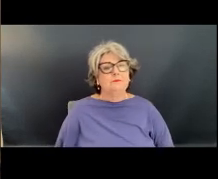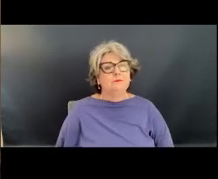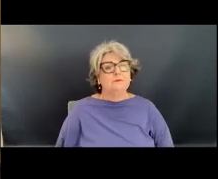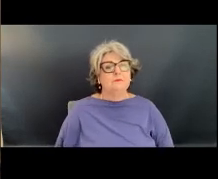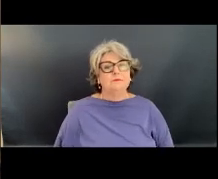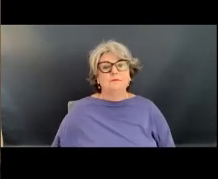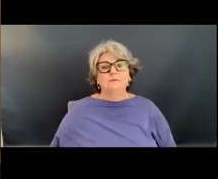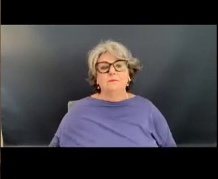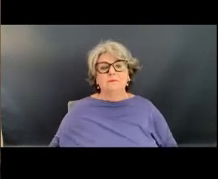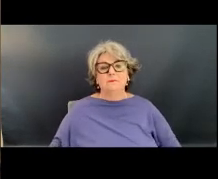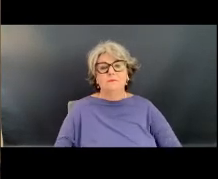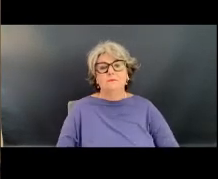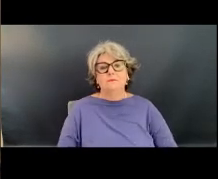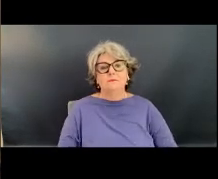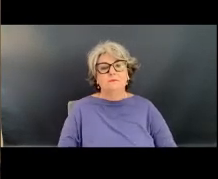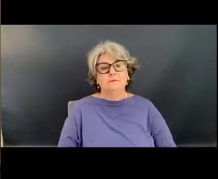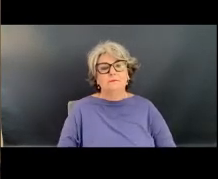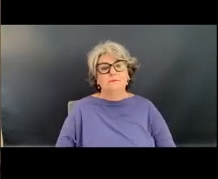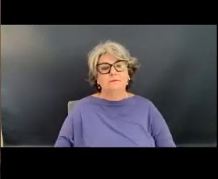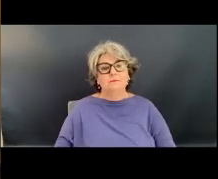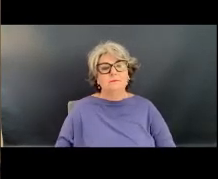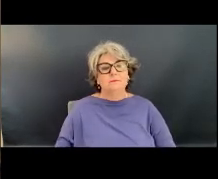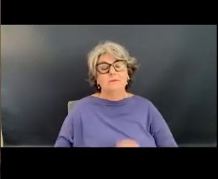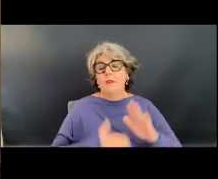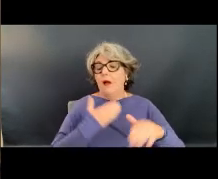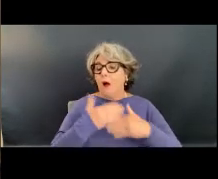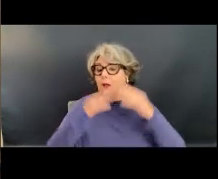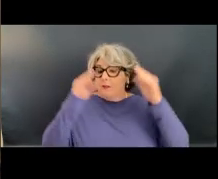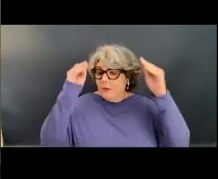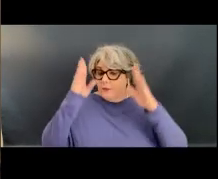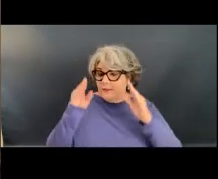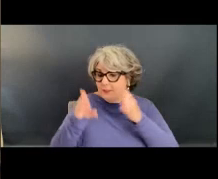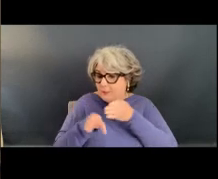So not only are all of our teacher professional development